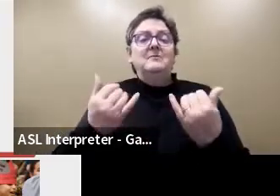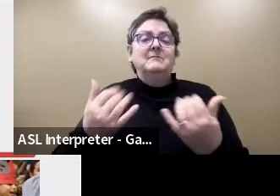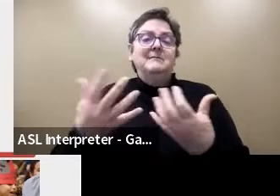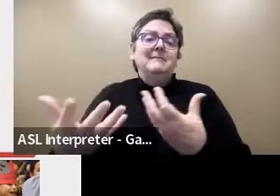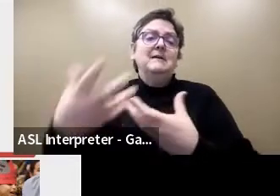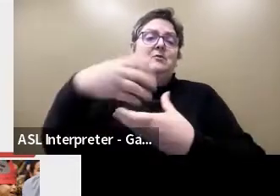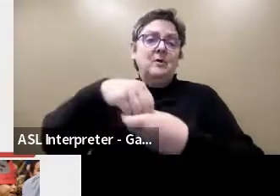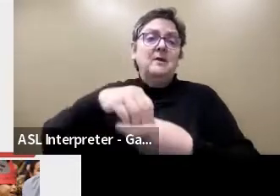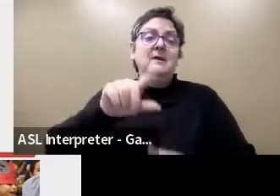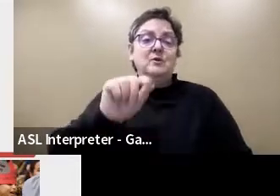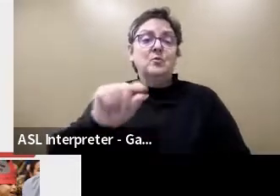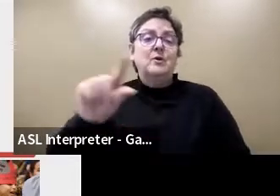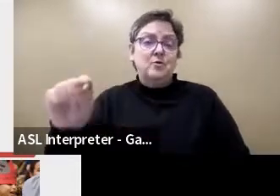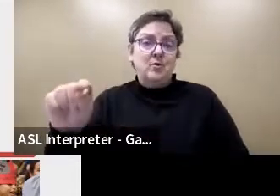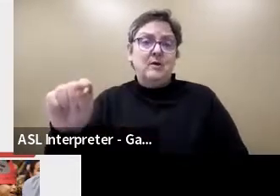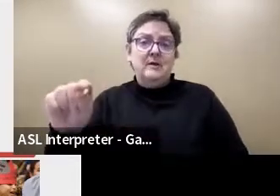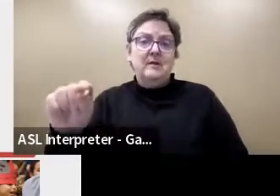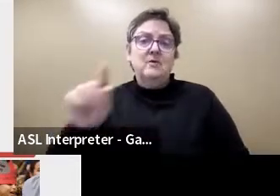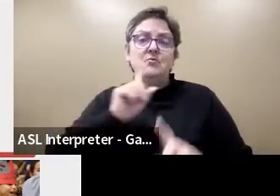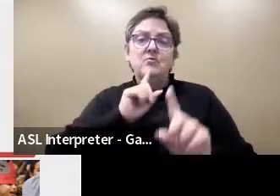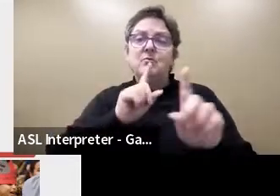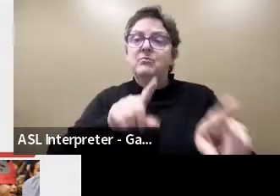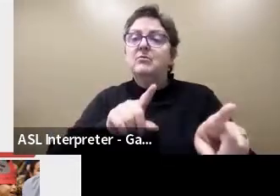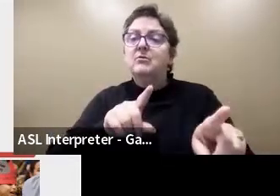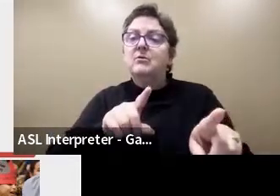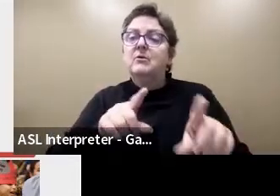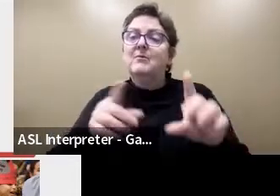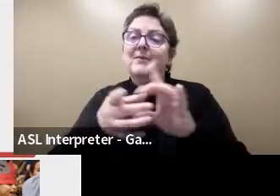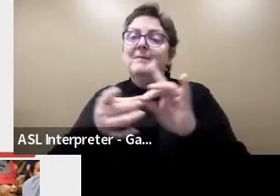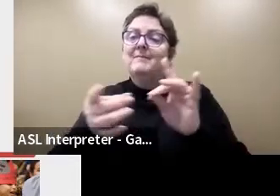in education with the message that really all learners